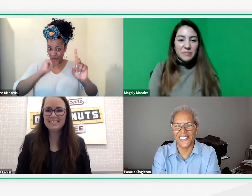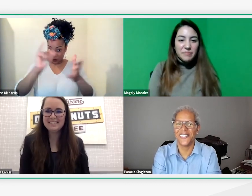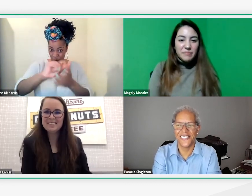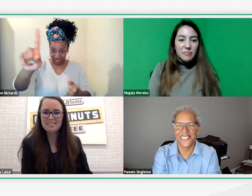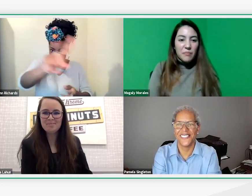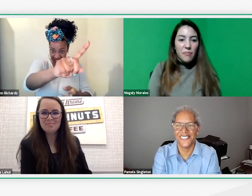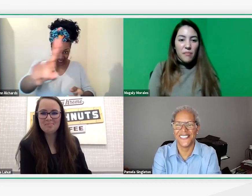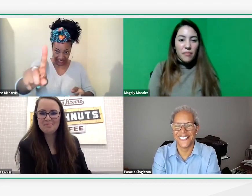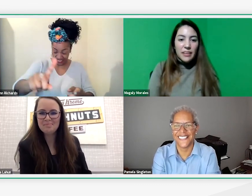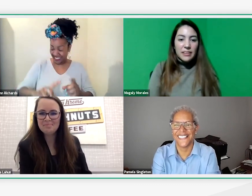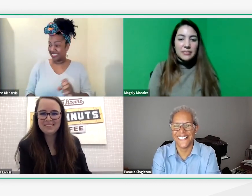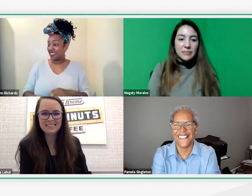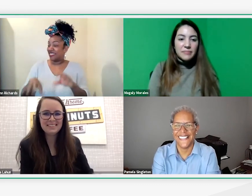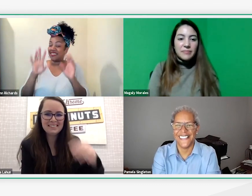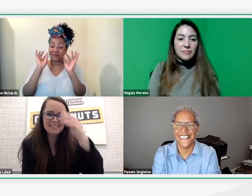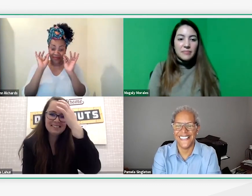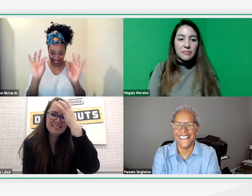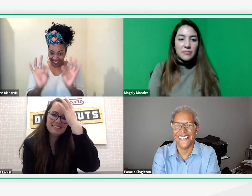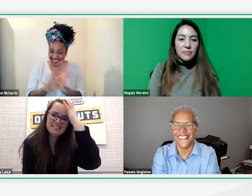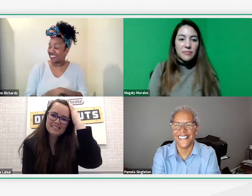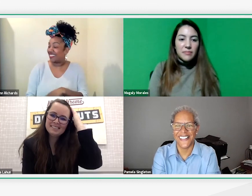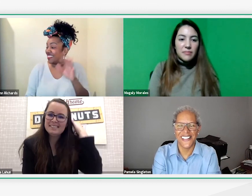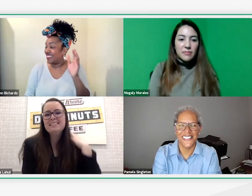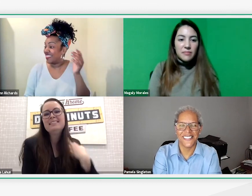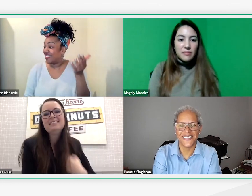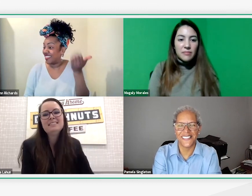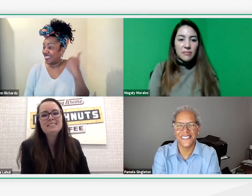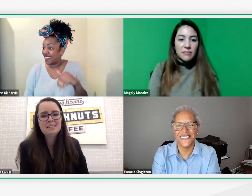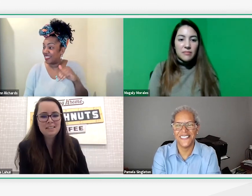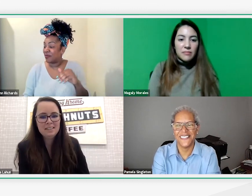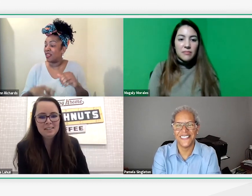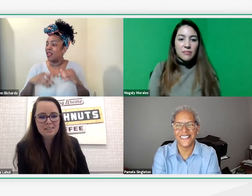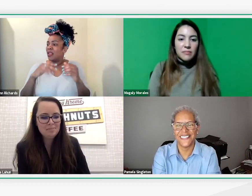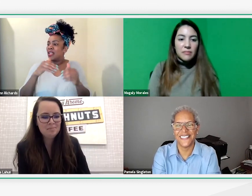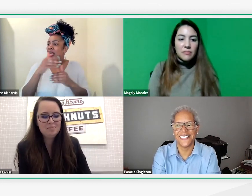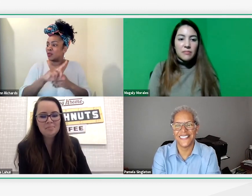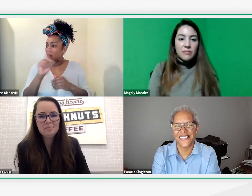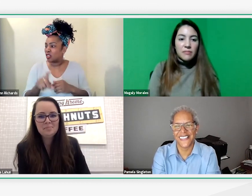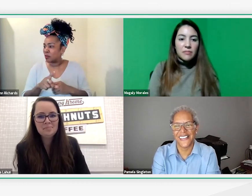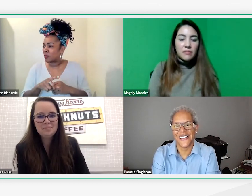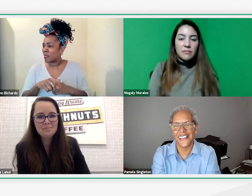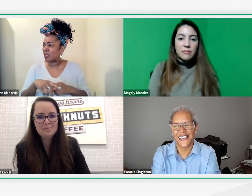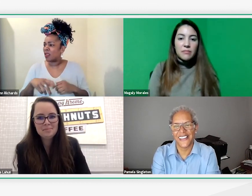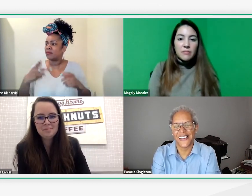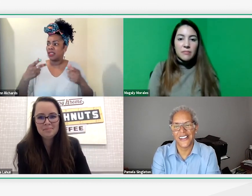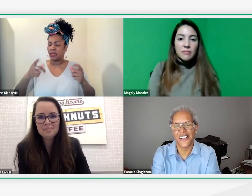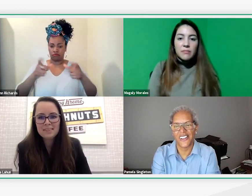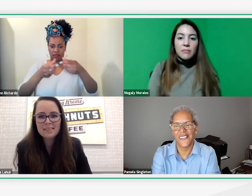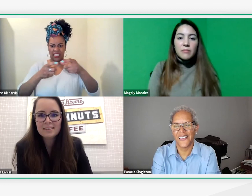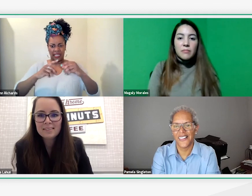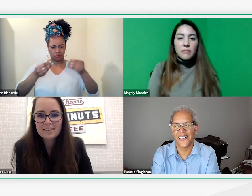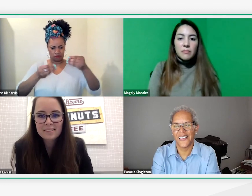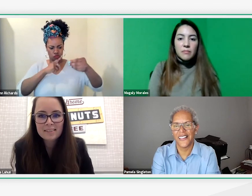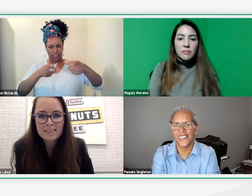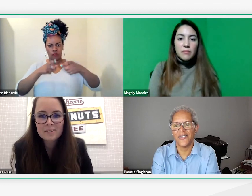Don't get in trouble. Everyone here got that? OK, perfect. Next question.